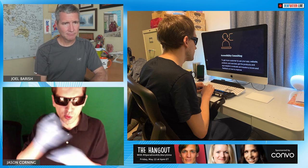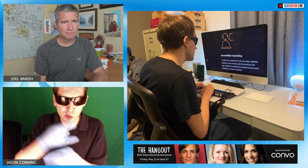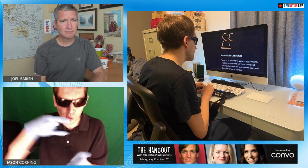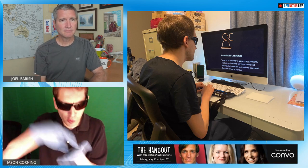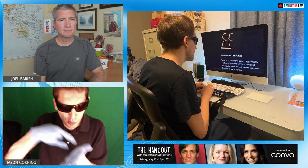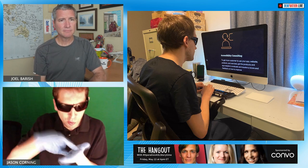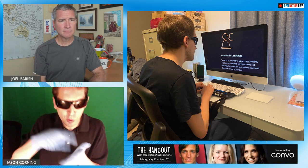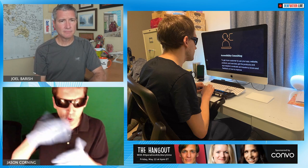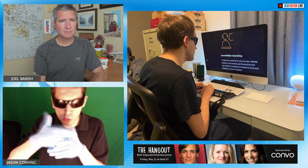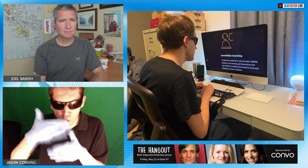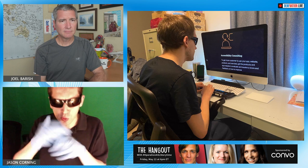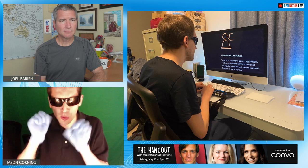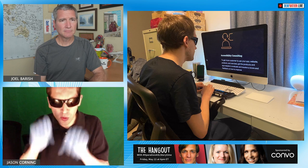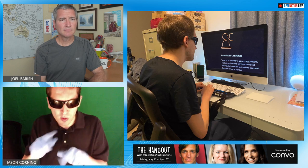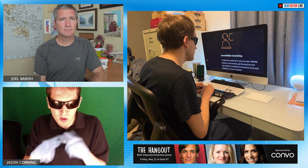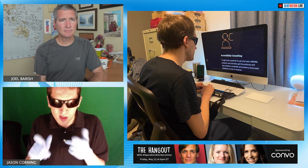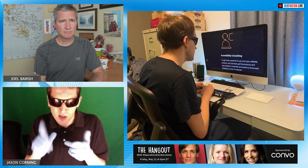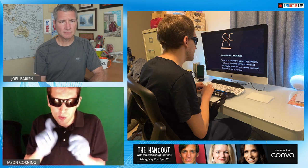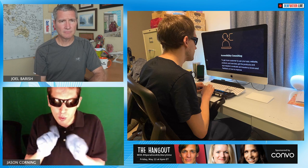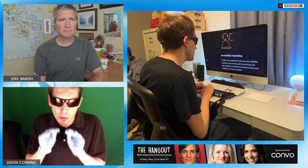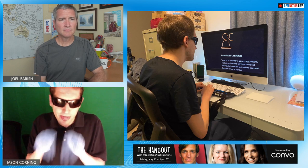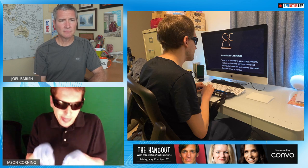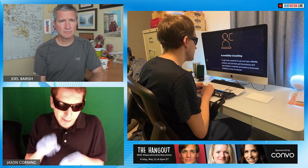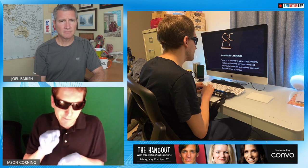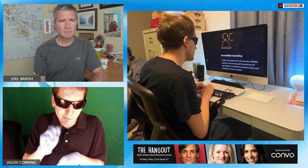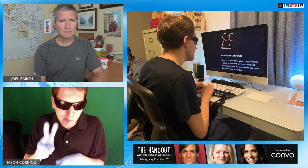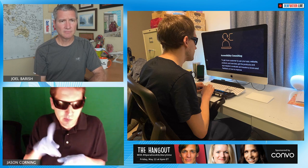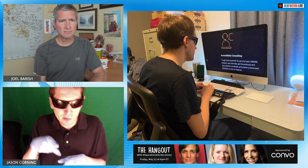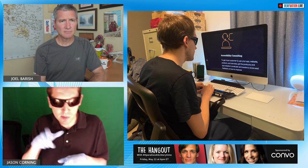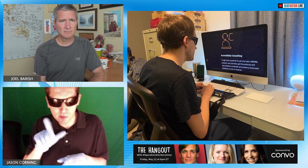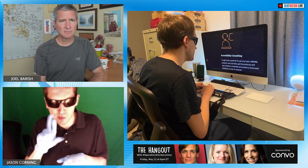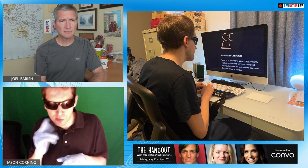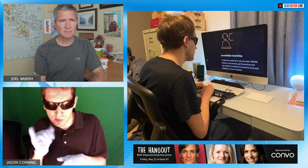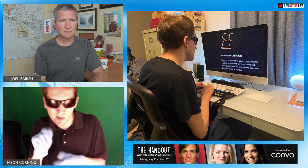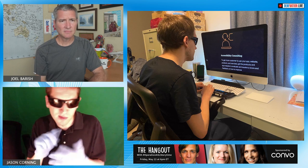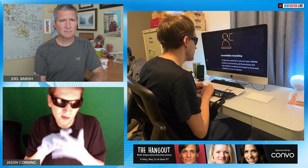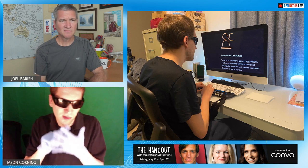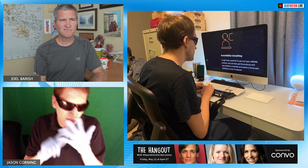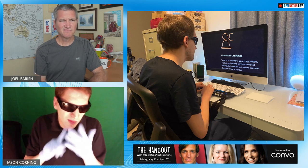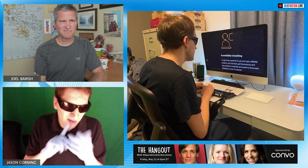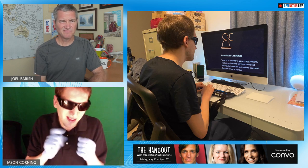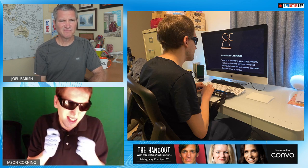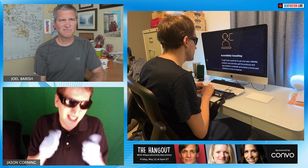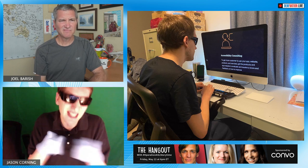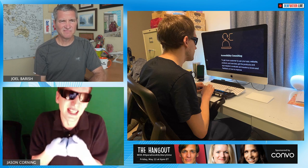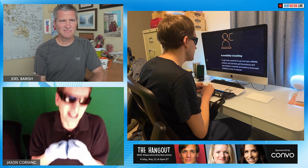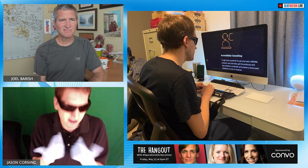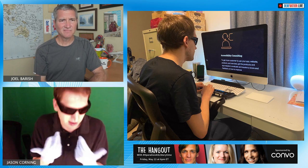Android and Windows can connect but you must install software to connect which is a bit challenging.